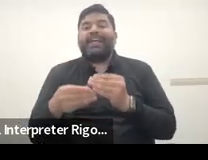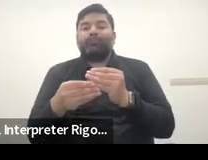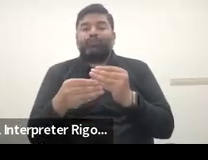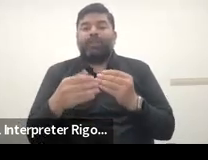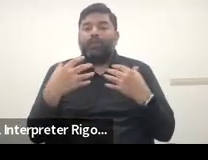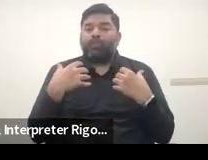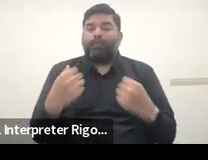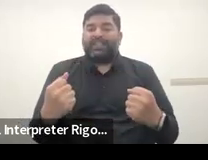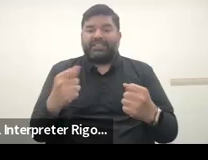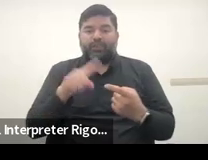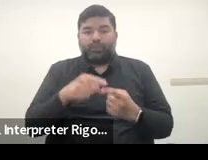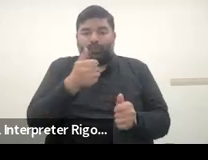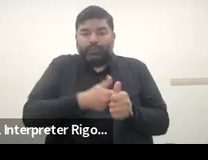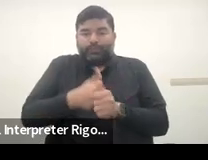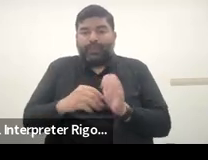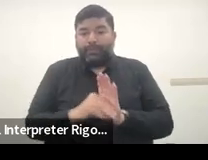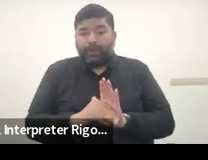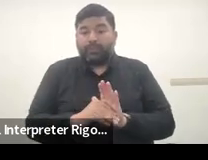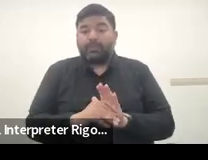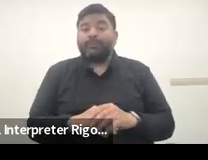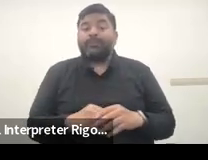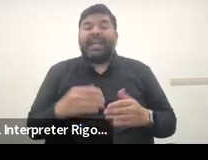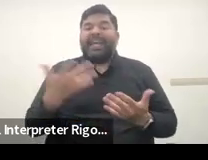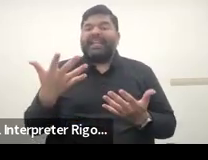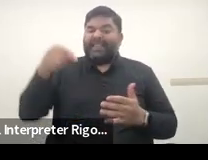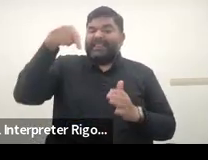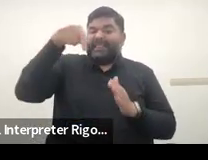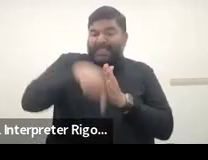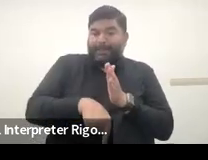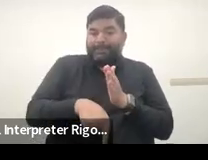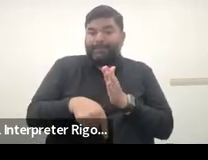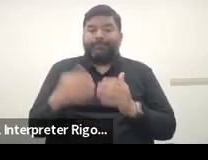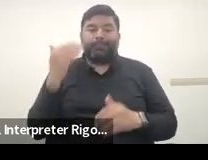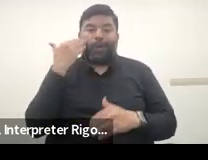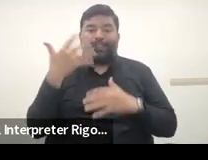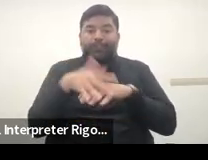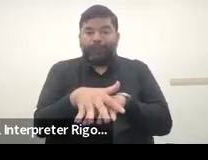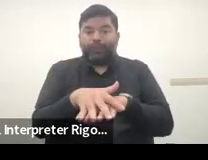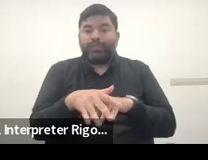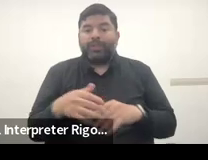these models and then in the in the deep uh knowledge infusion we're able to not